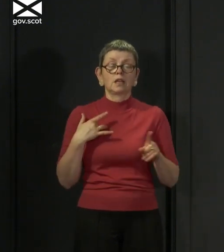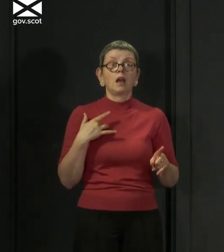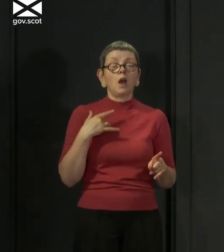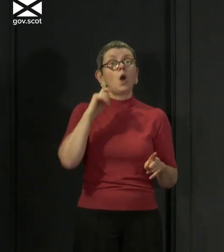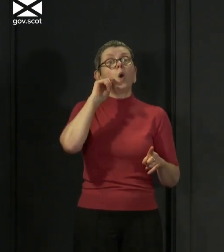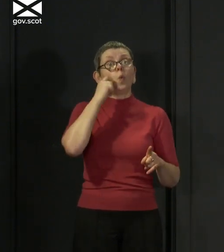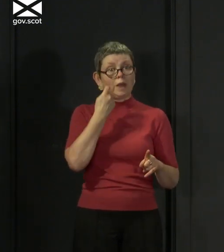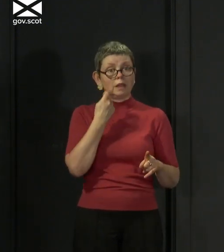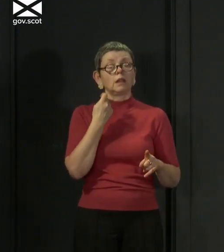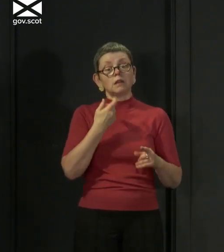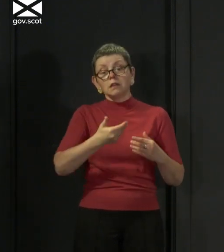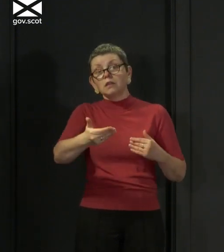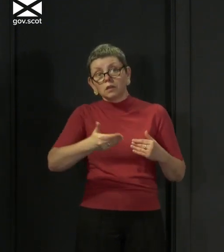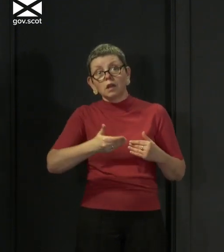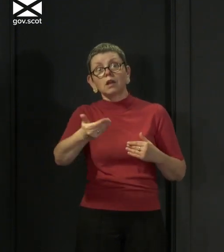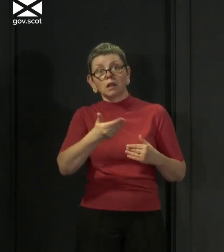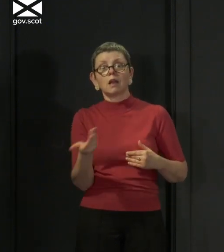to some semblance of normality.